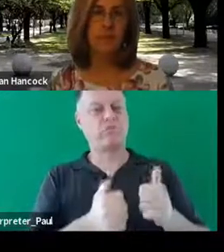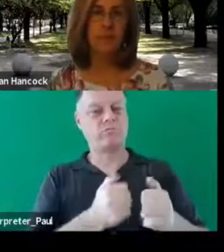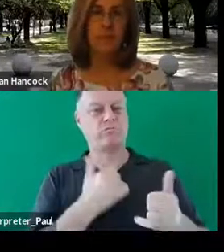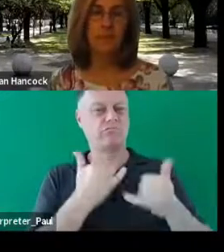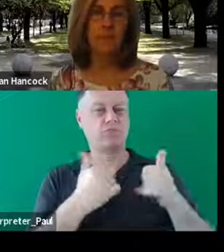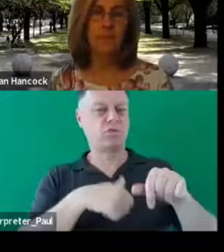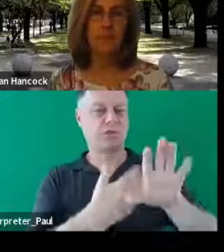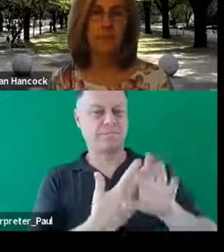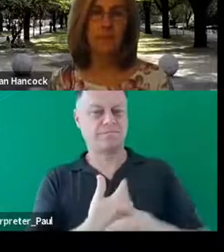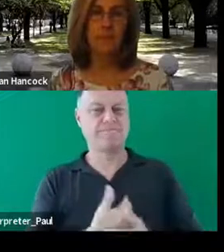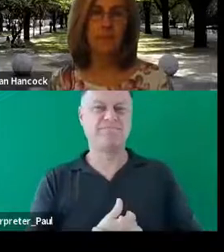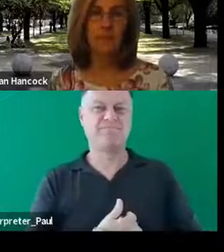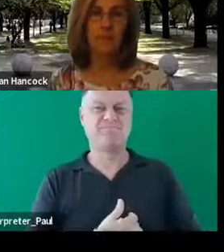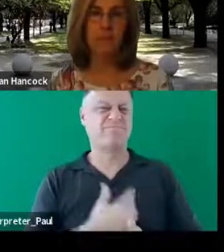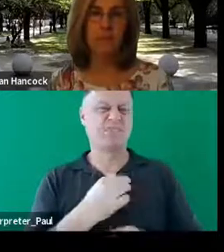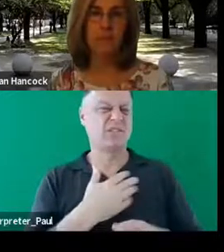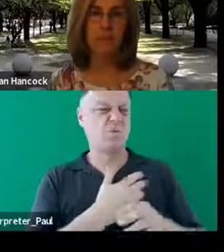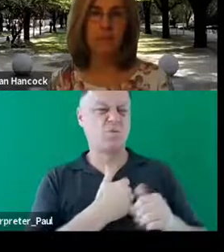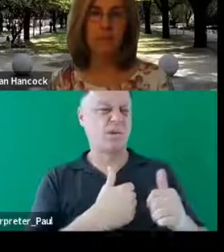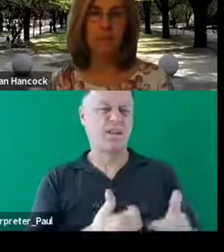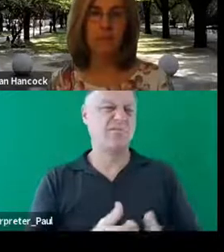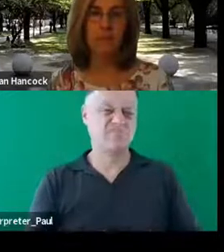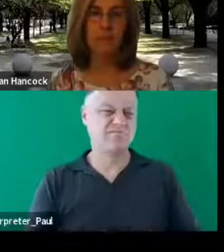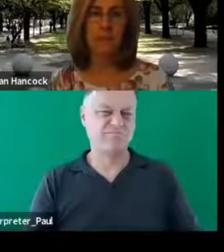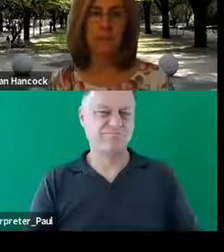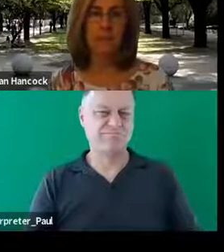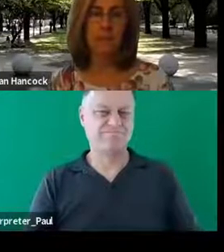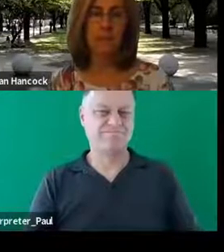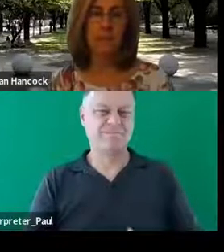Unfortunately that didn’t work out too well that semester and none of the mentees kind